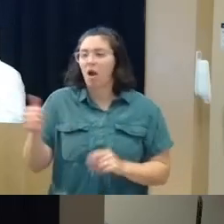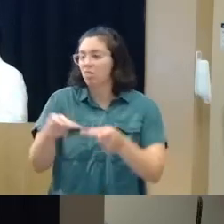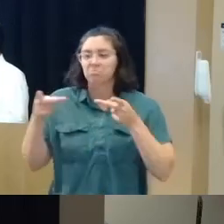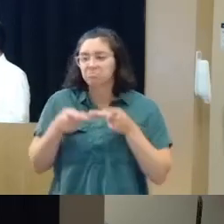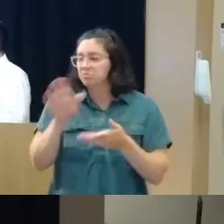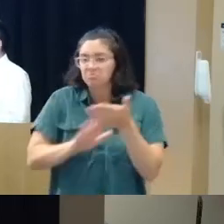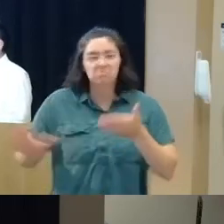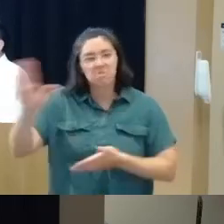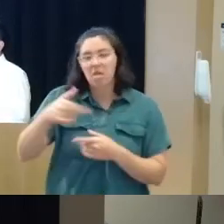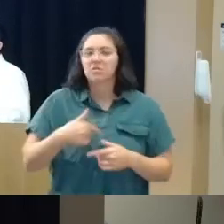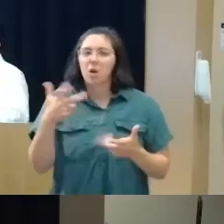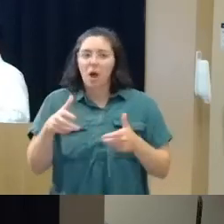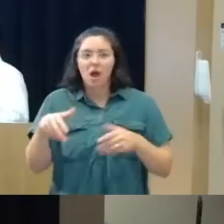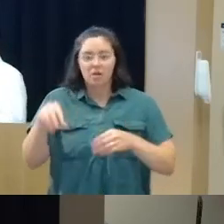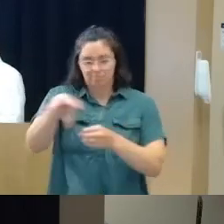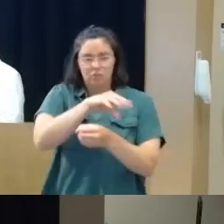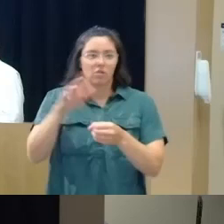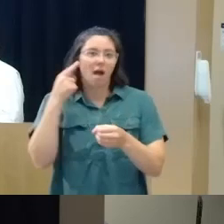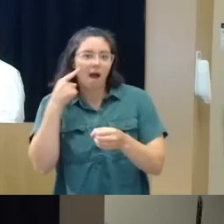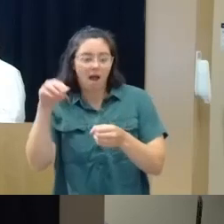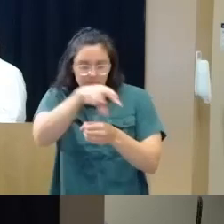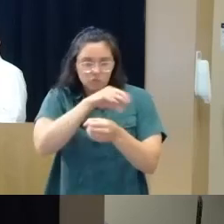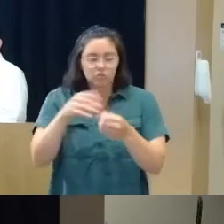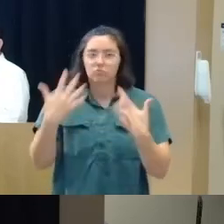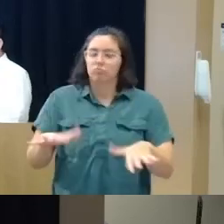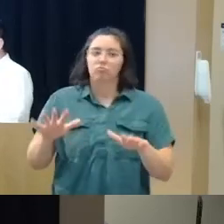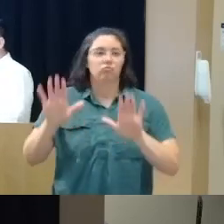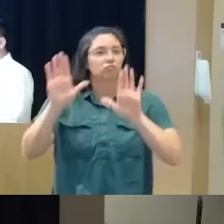I want to scan their eyes can we do it and they were really fantastic about it and they allowed